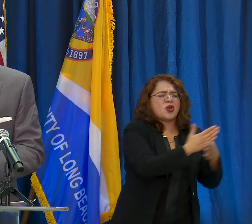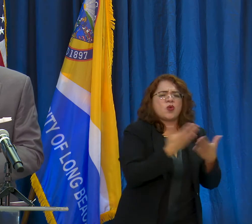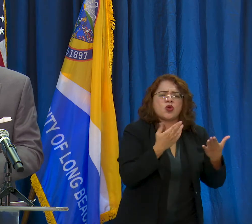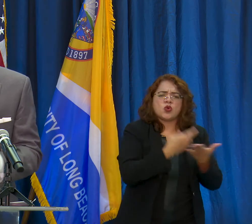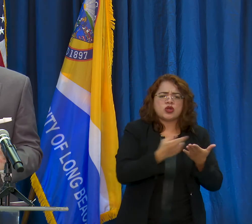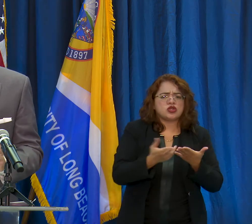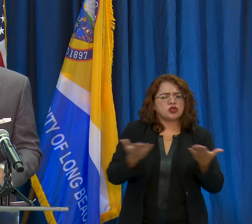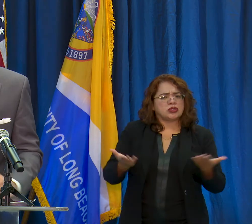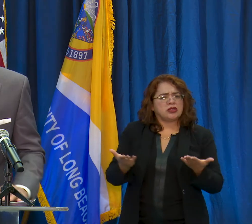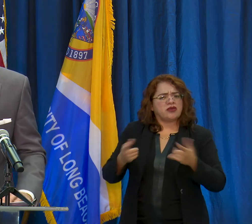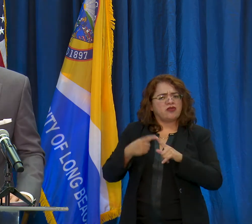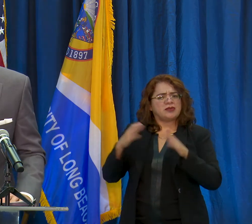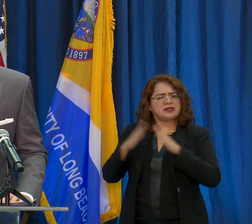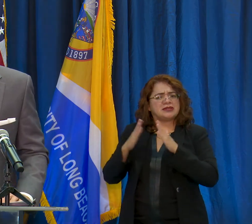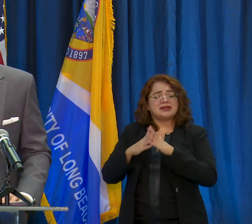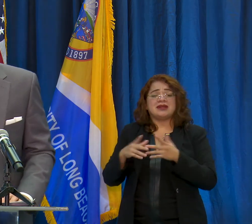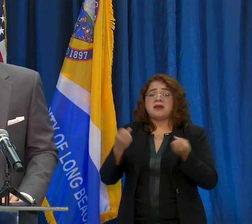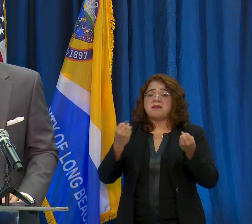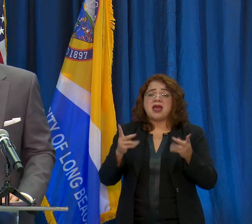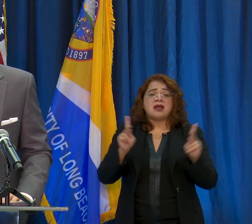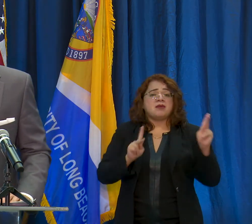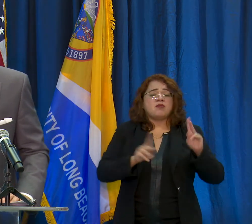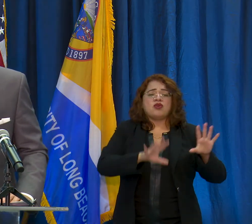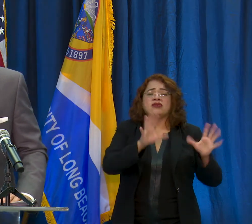Conversations are occurring daily with different partners